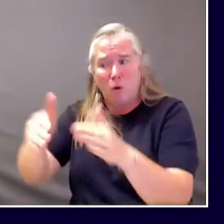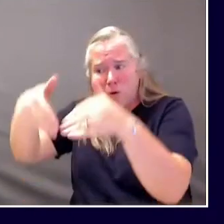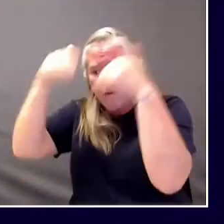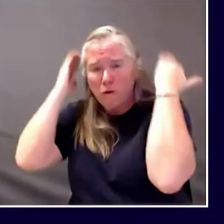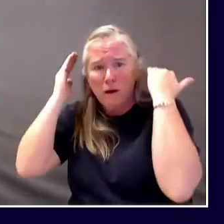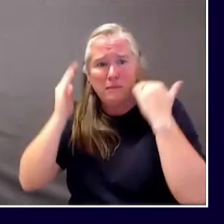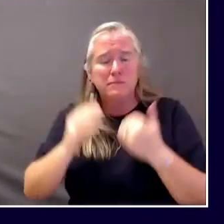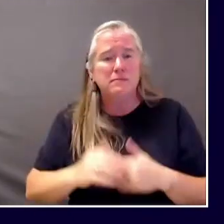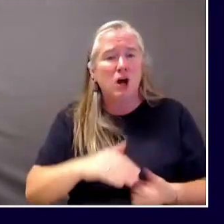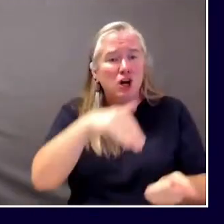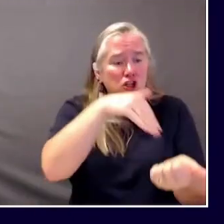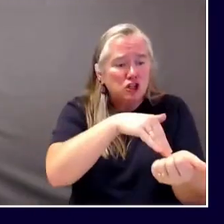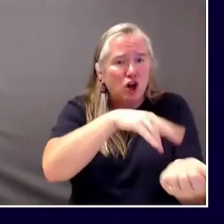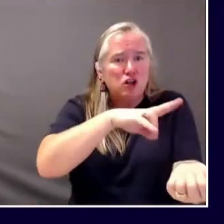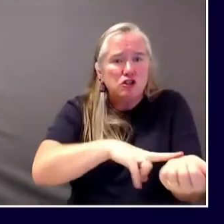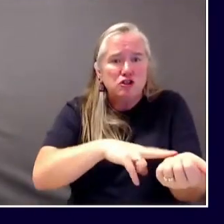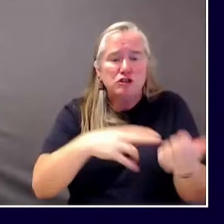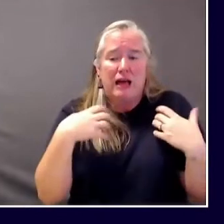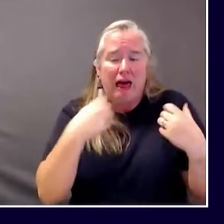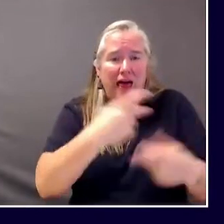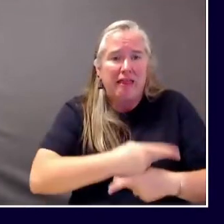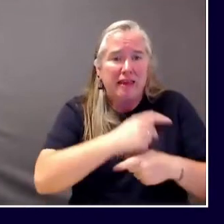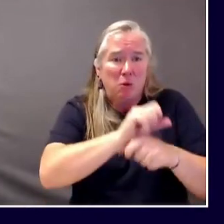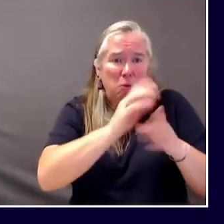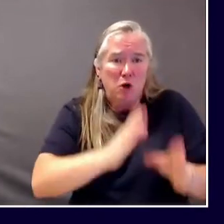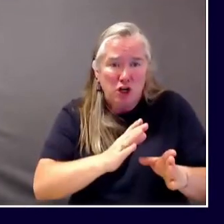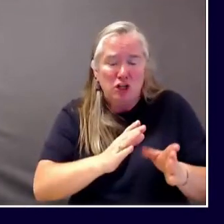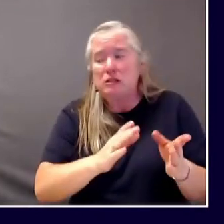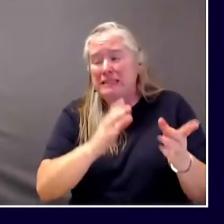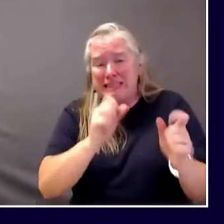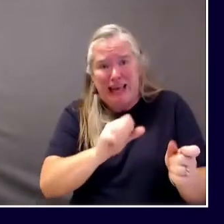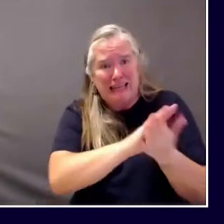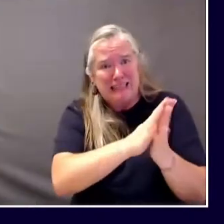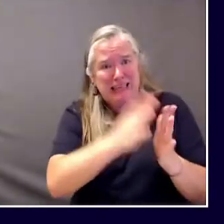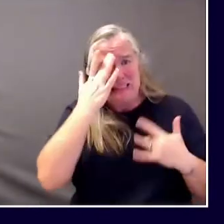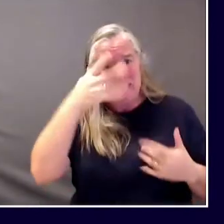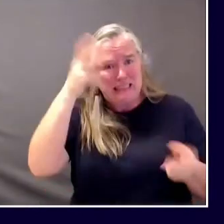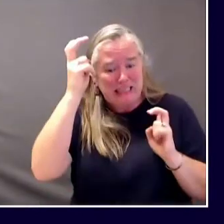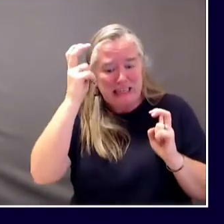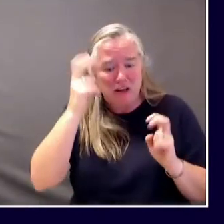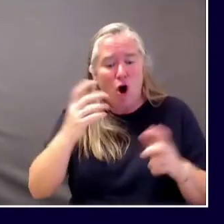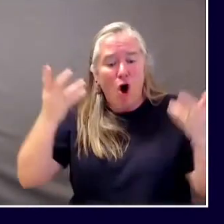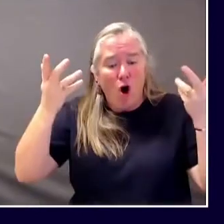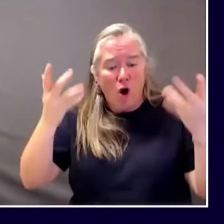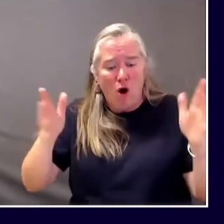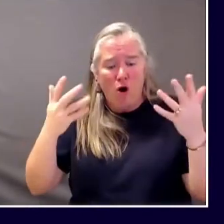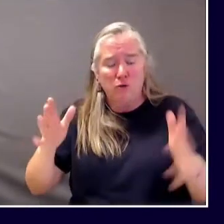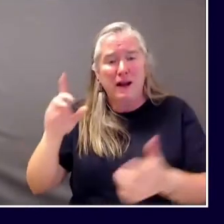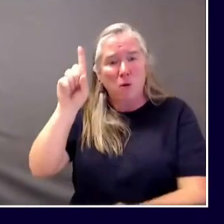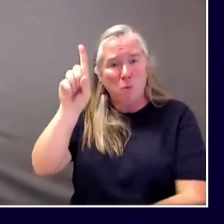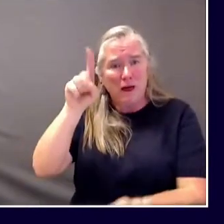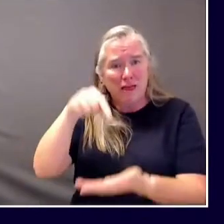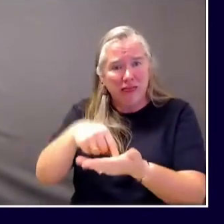like the one thousand one hundred and forty four health